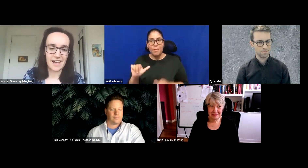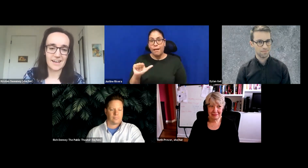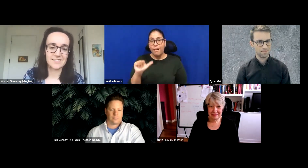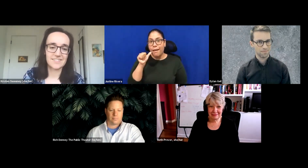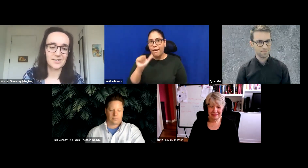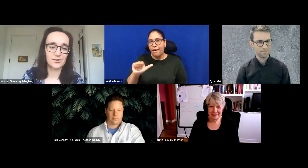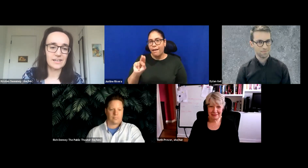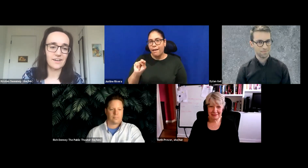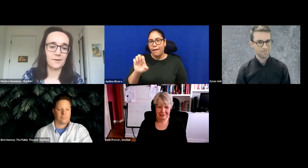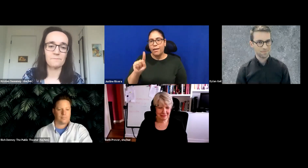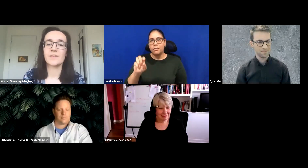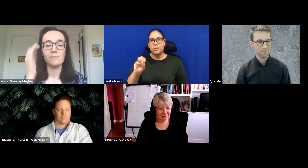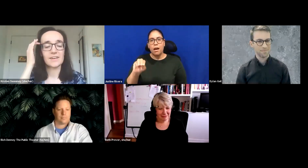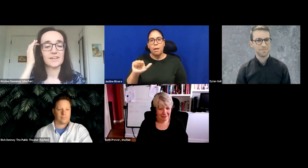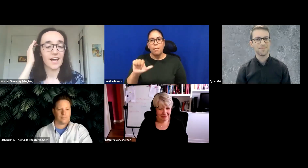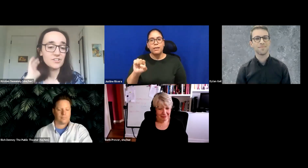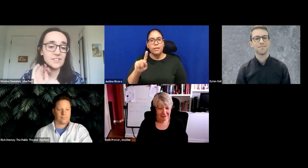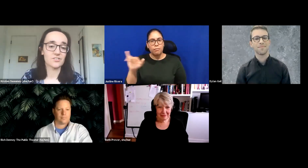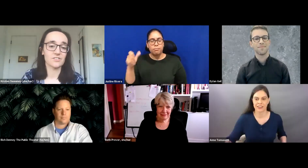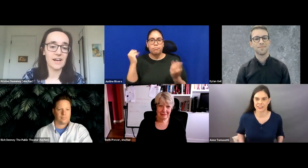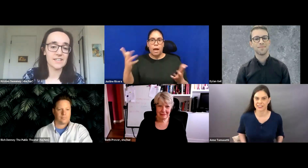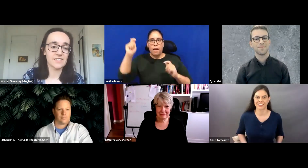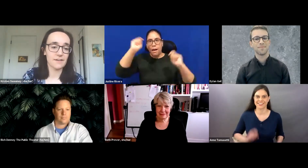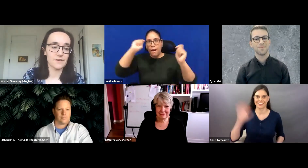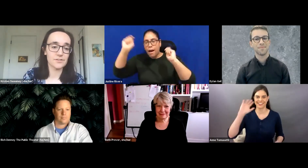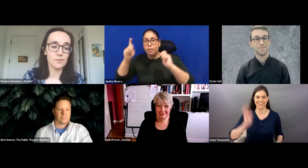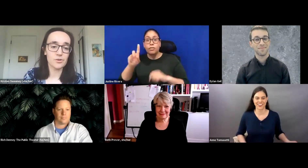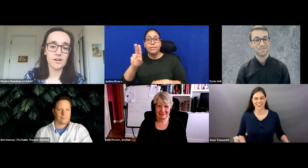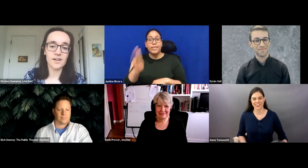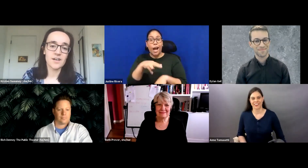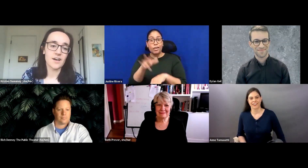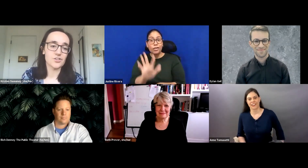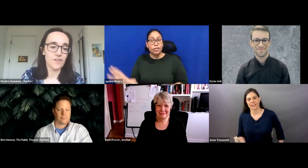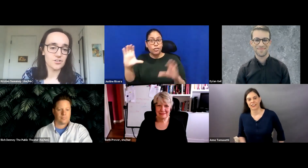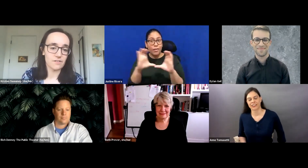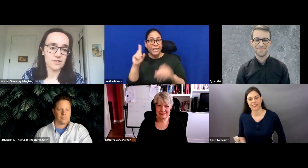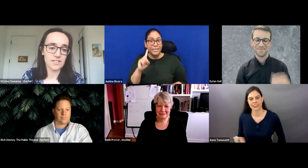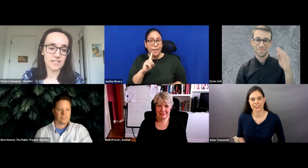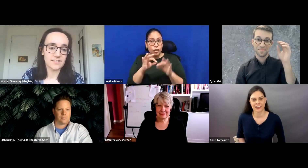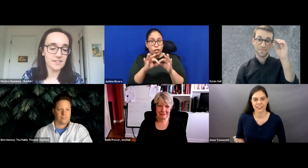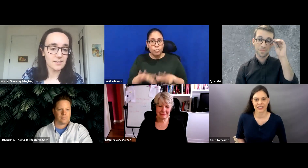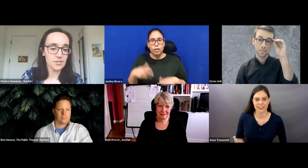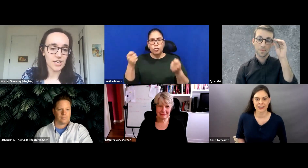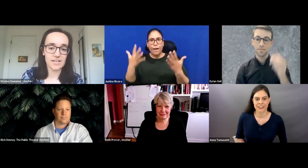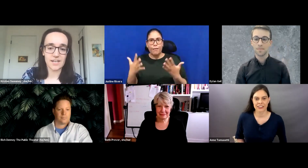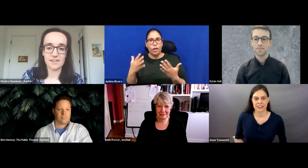hats, including being a nationally certified Deaf interpreter, a Director of Artistic Sign Language, and an